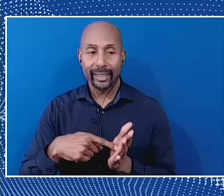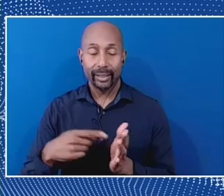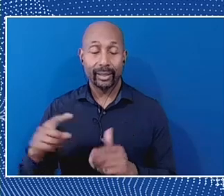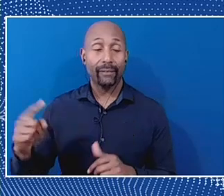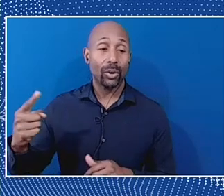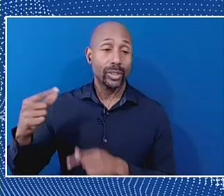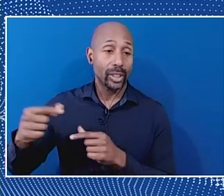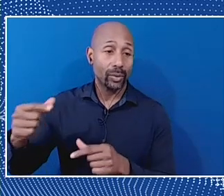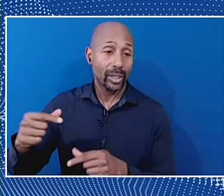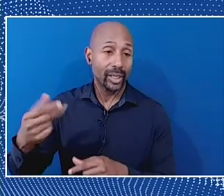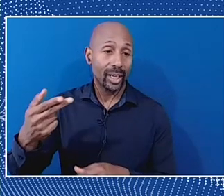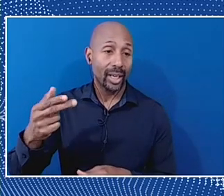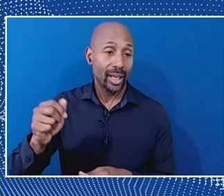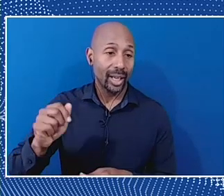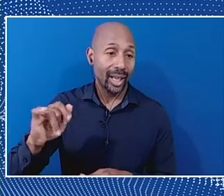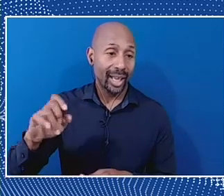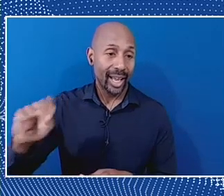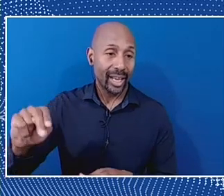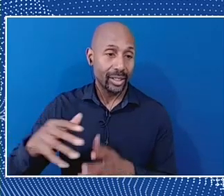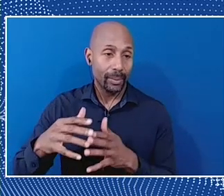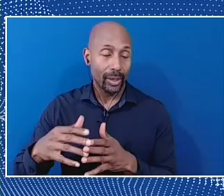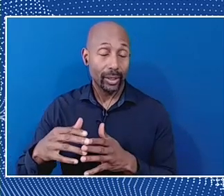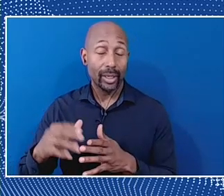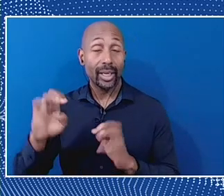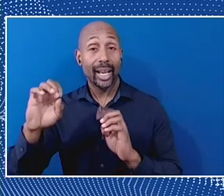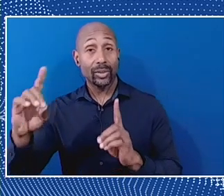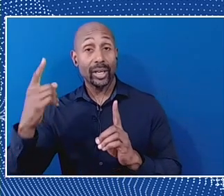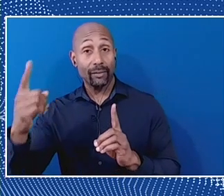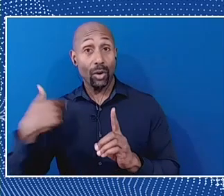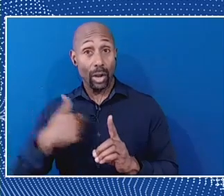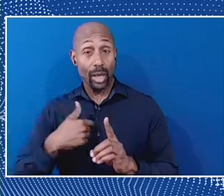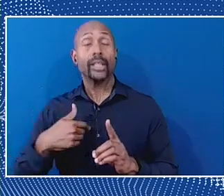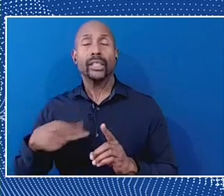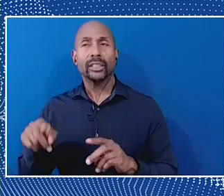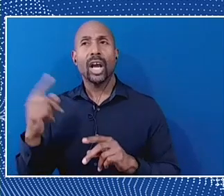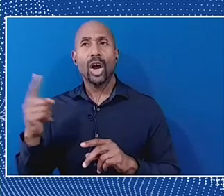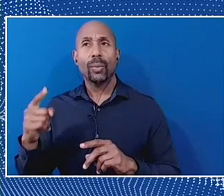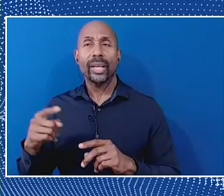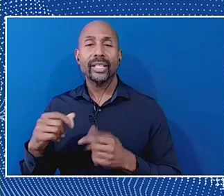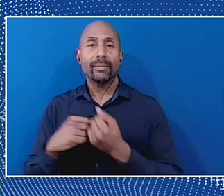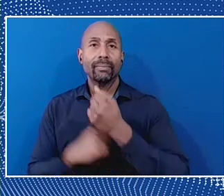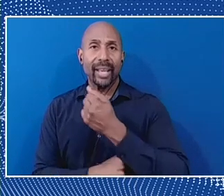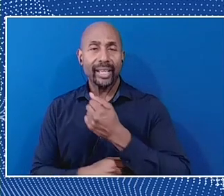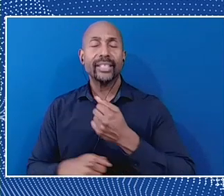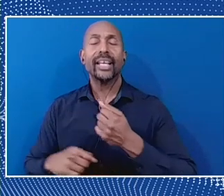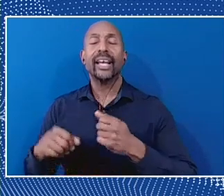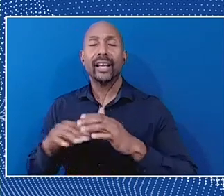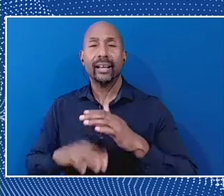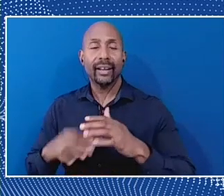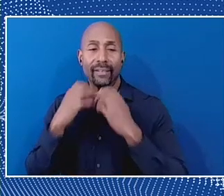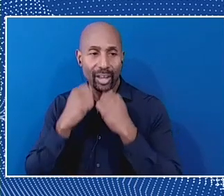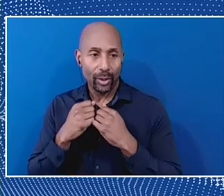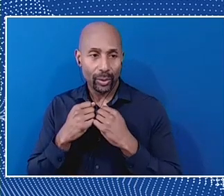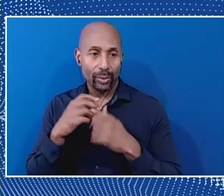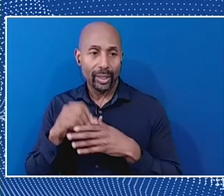education has always been revered as a fundamental value in my family. The sacrifices my grandmother, whose